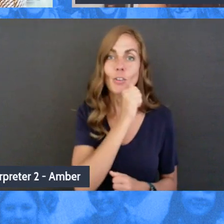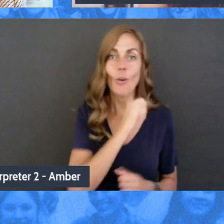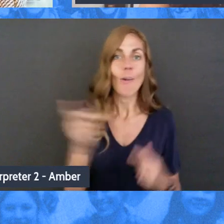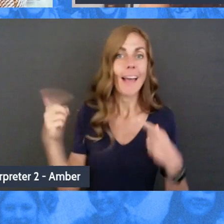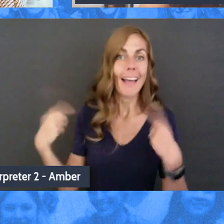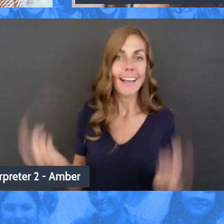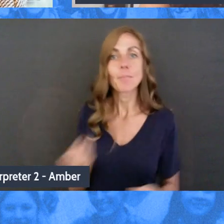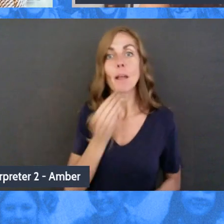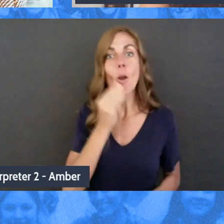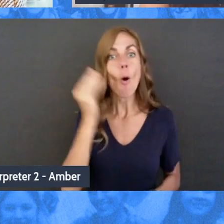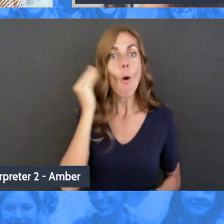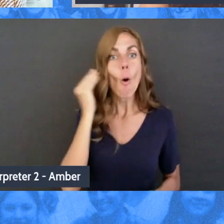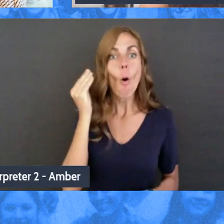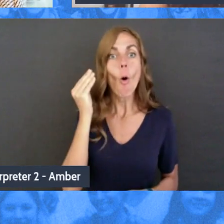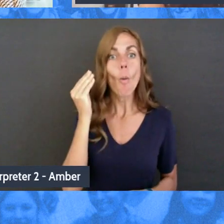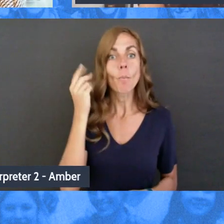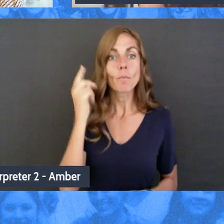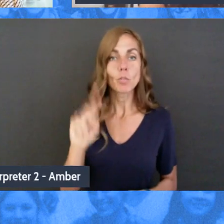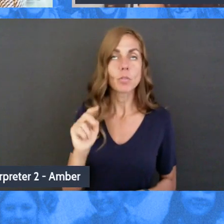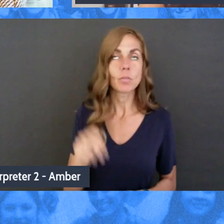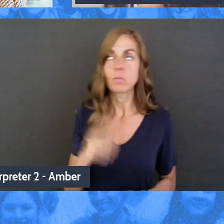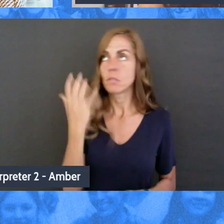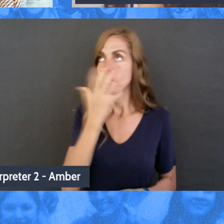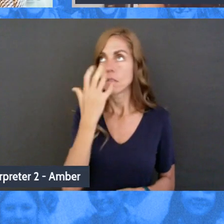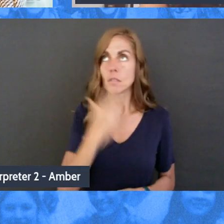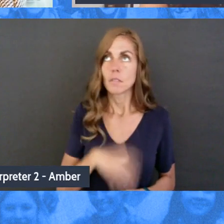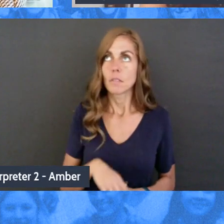to this three ring circus called the fraud it